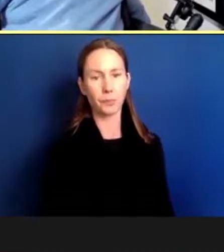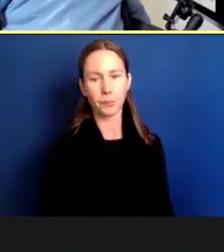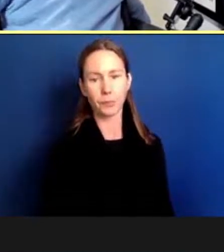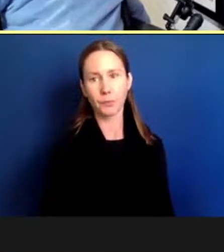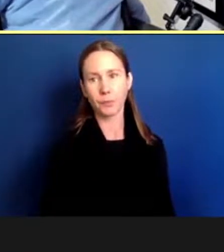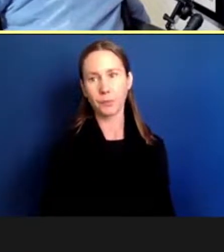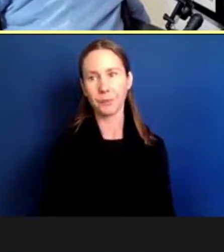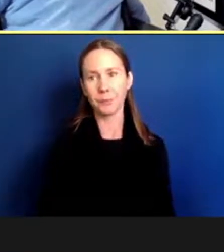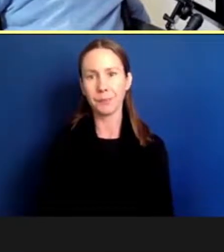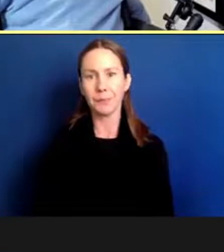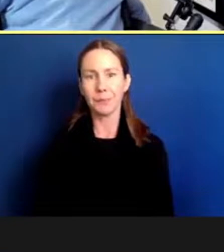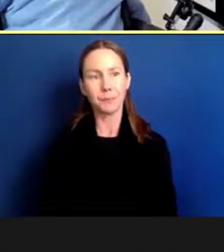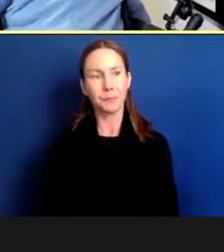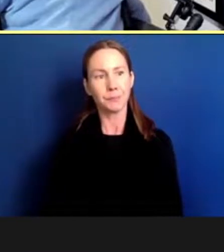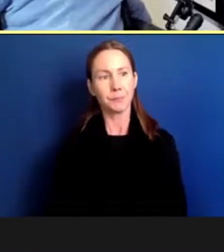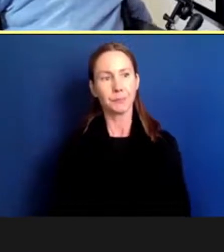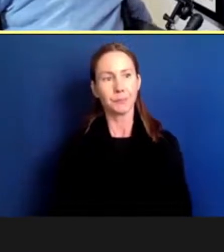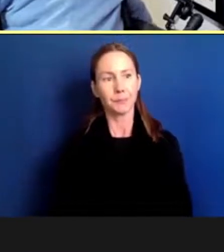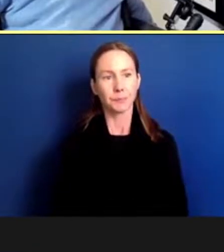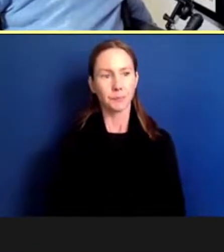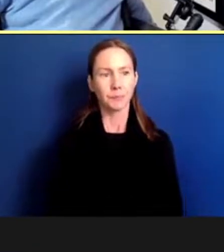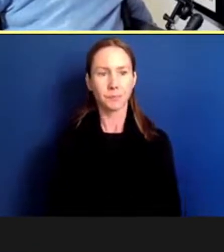In this slide you see another photograph of a virus molecule.